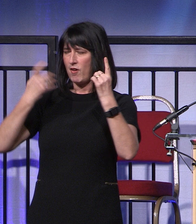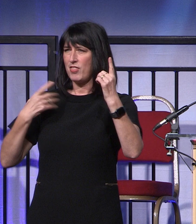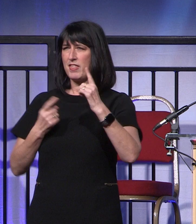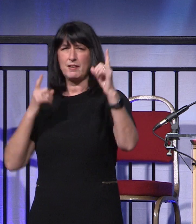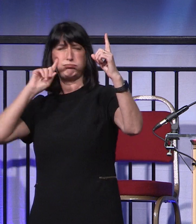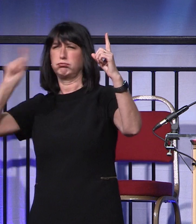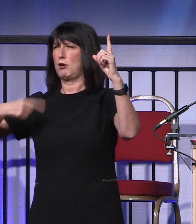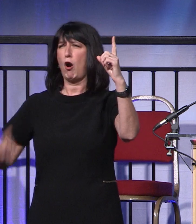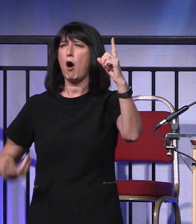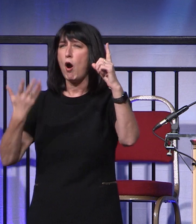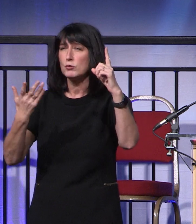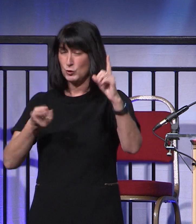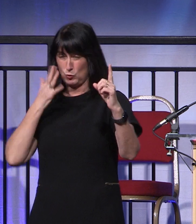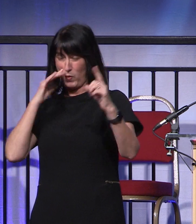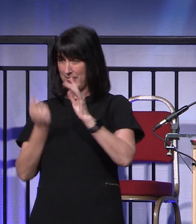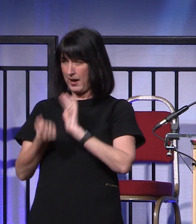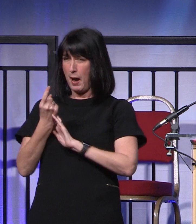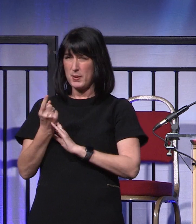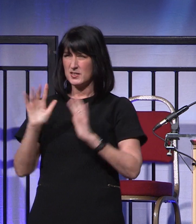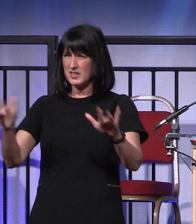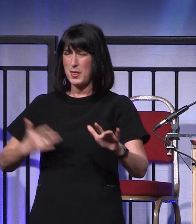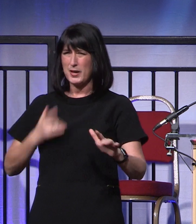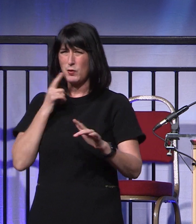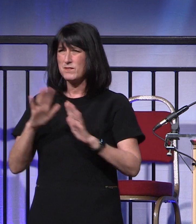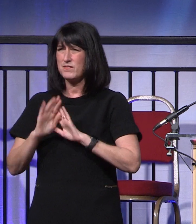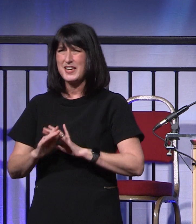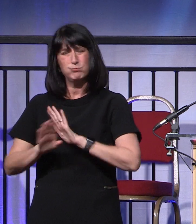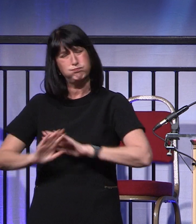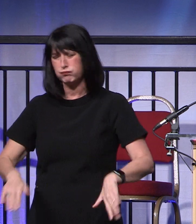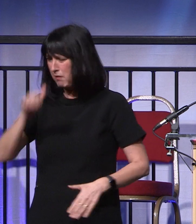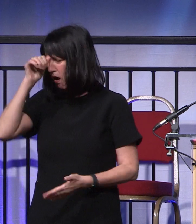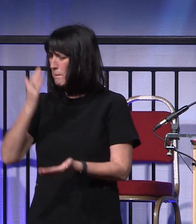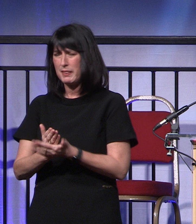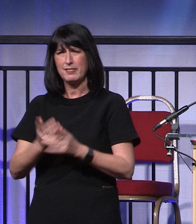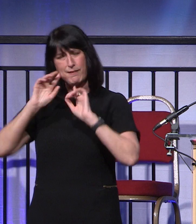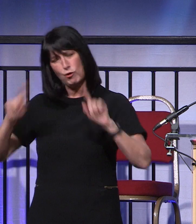yourself the moment you begin to believe you can't reach your goal that's when